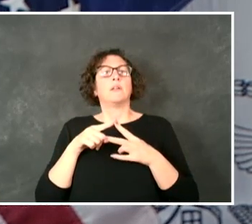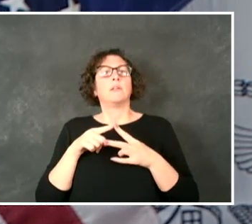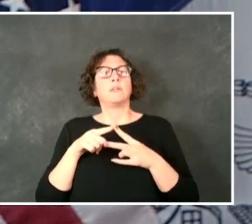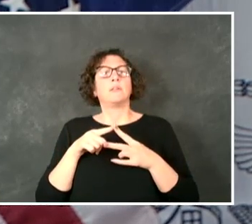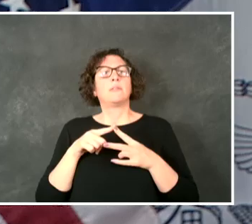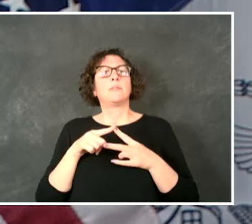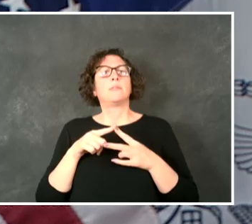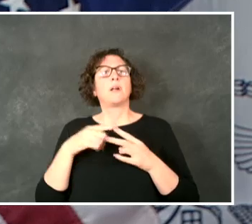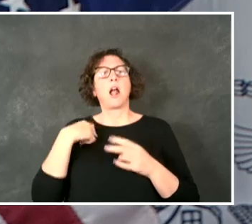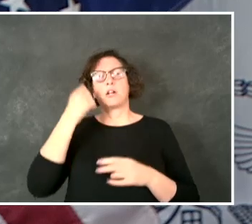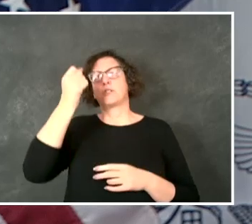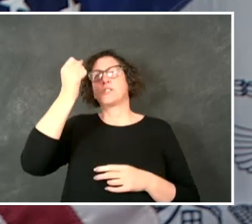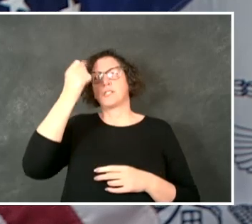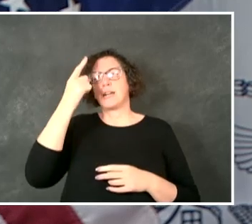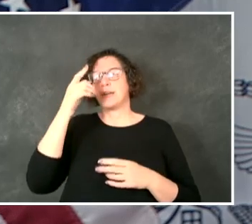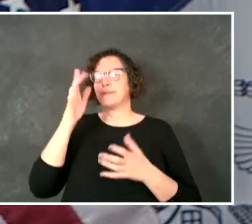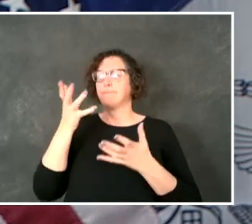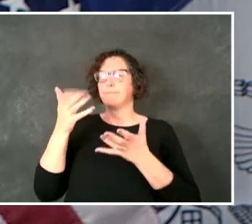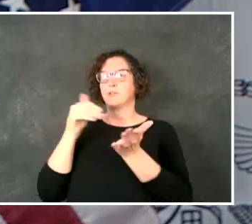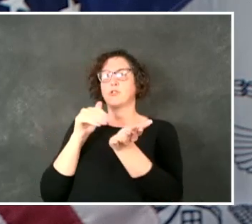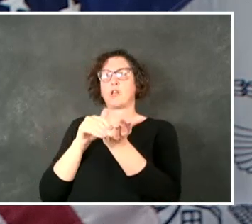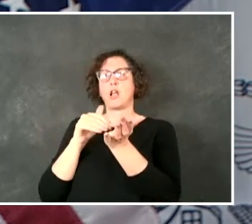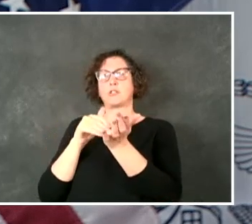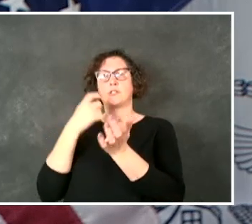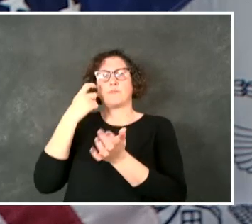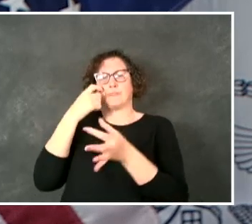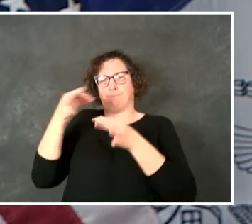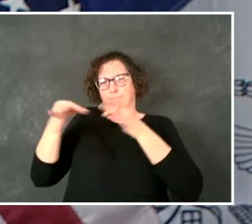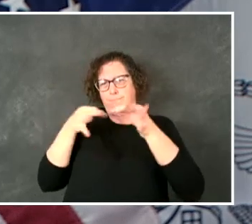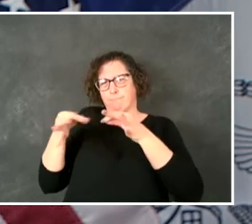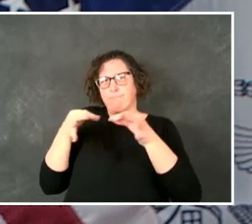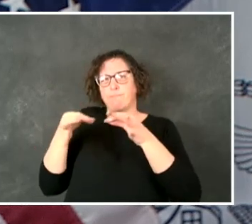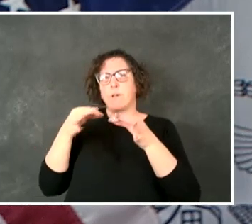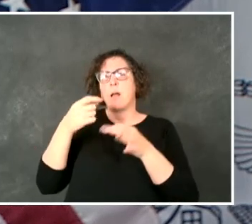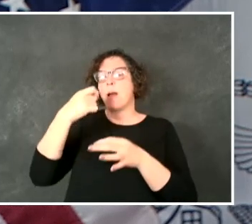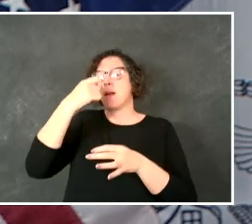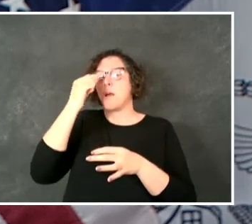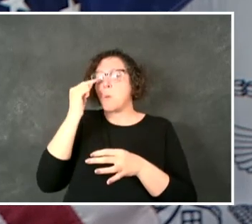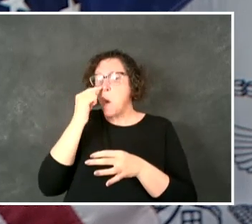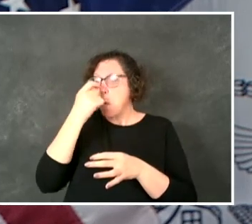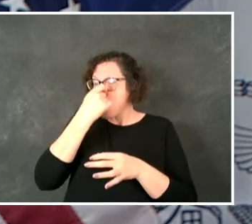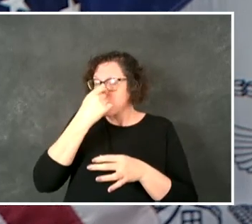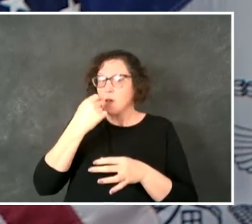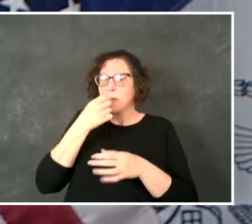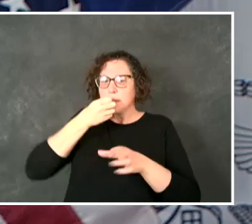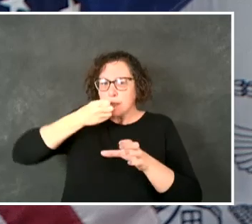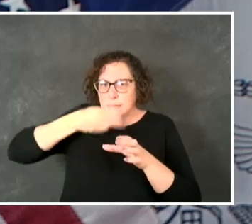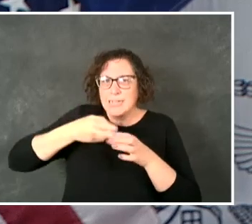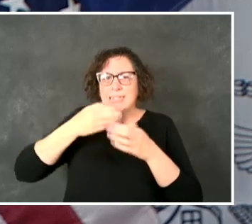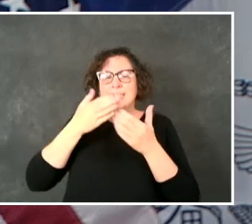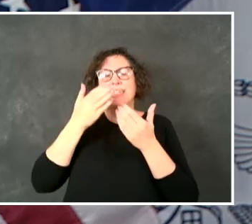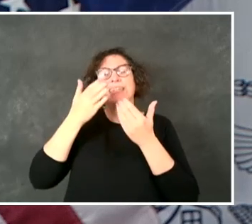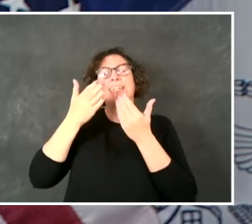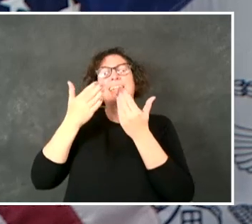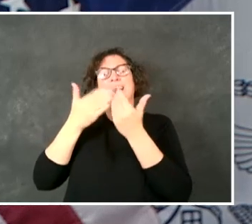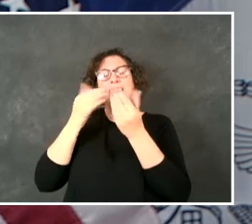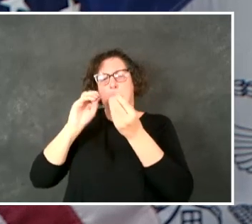YOU. I UNDERSTAND WHAT THE DOCTOR EXPLAIN AEDBOUT HOW THE TEST IS